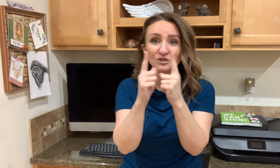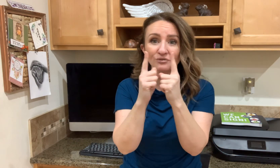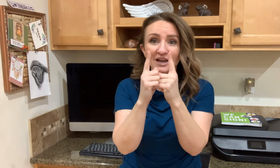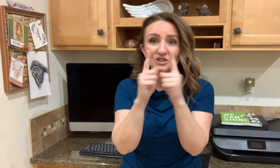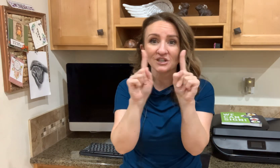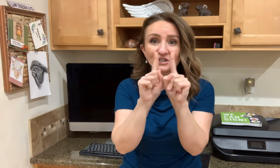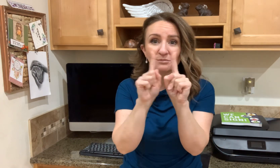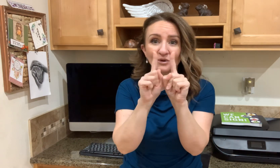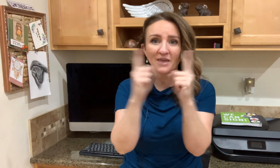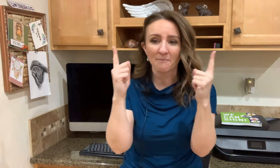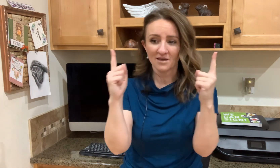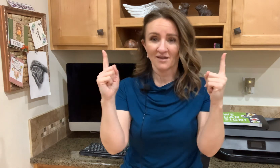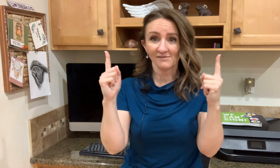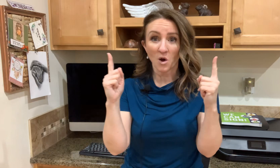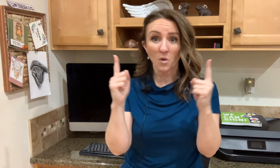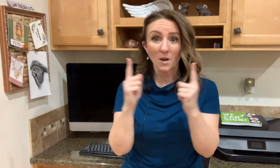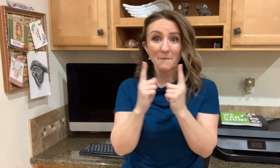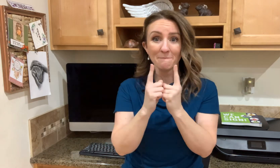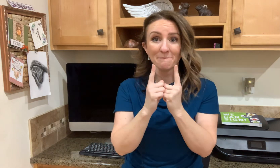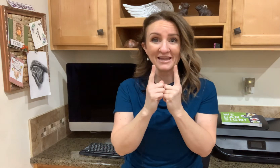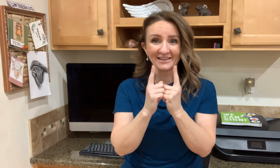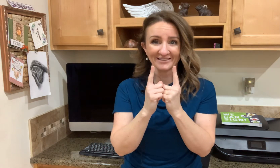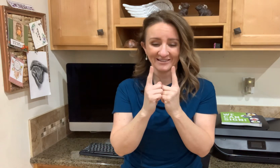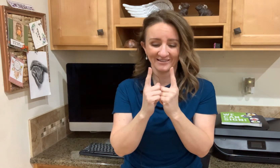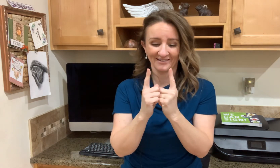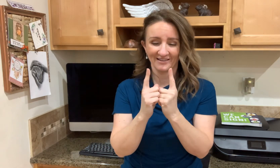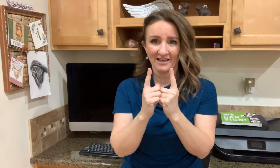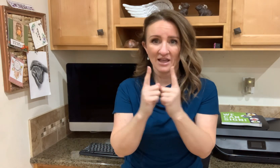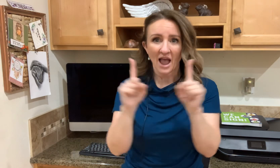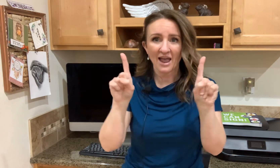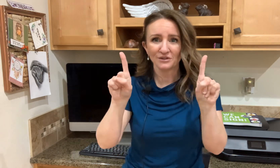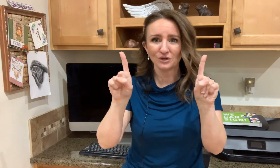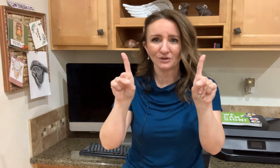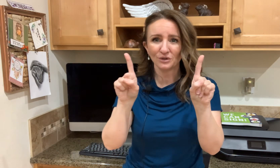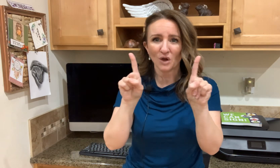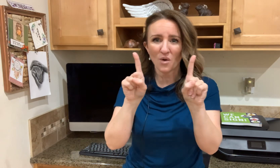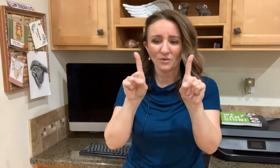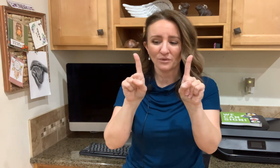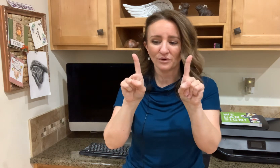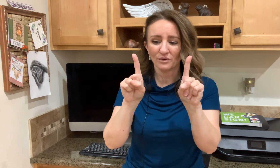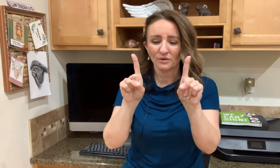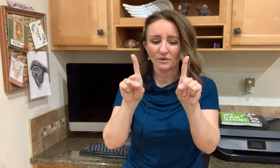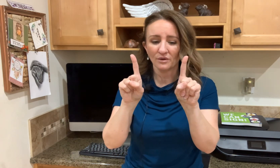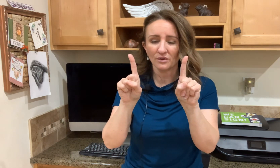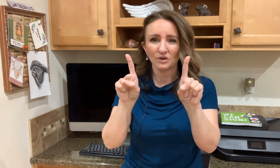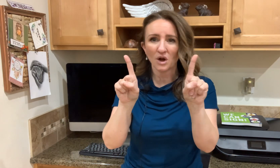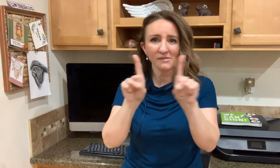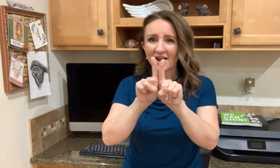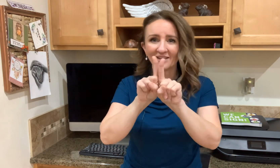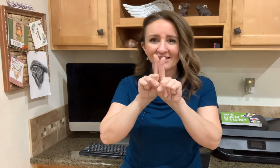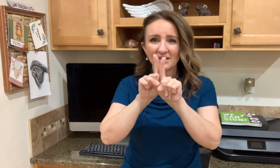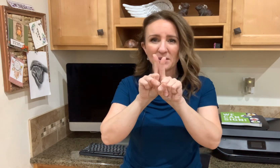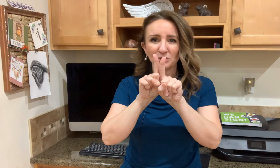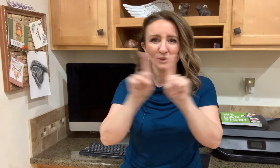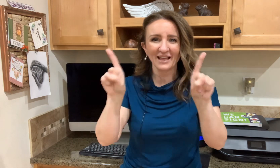direction to move them so "meet". You don't.. I see people do it like